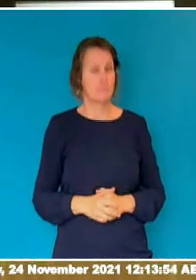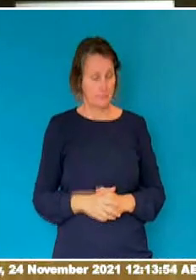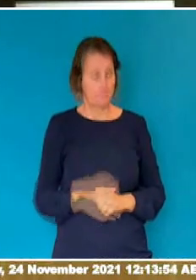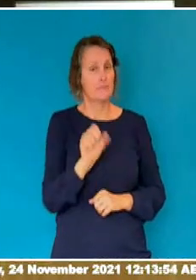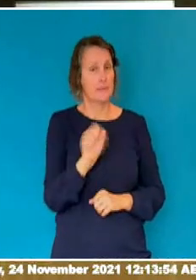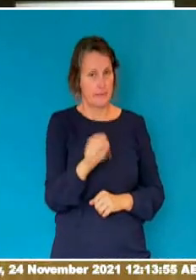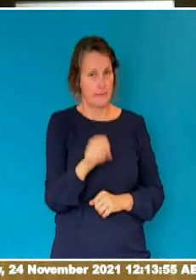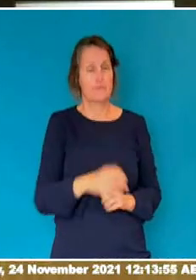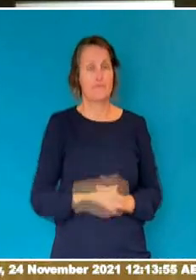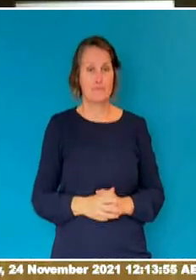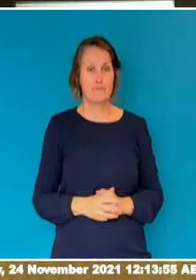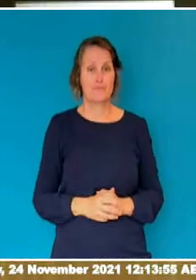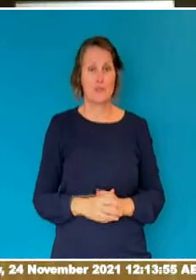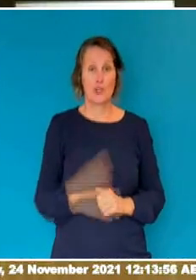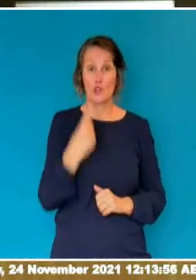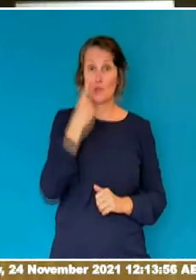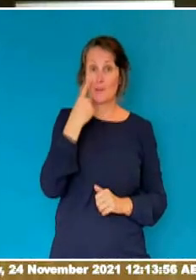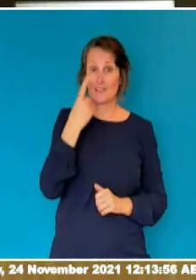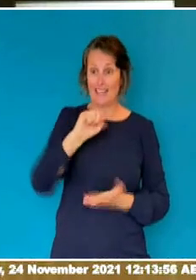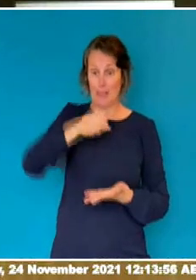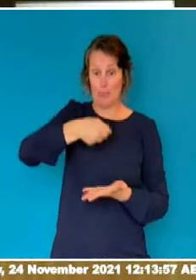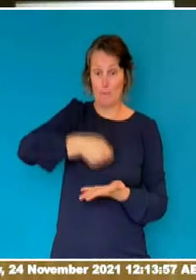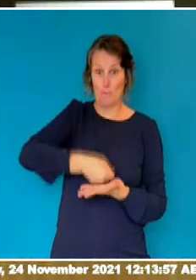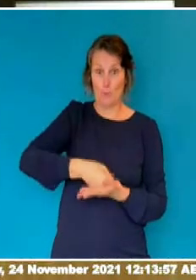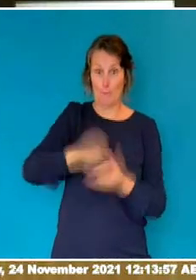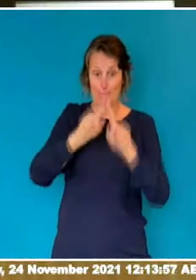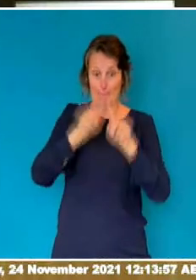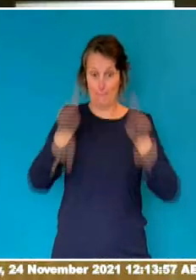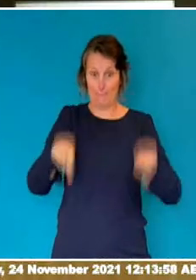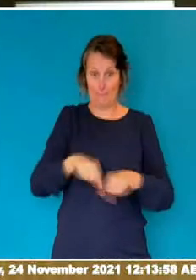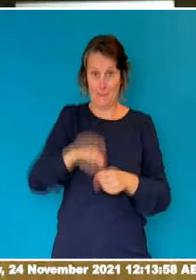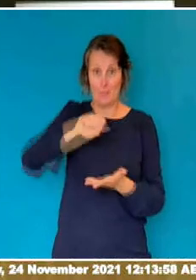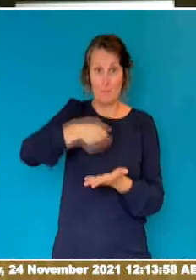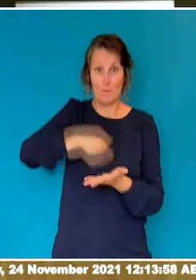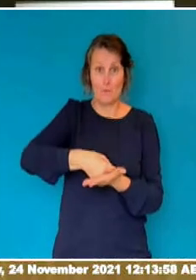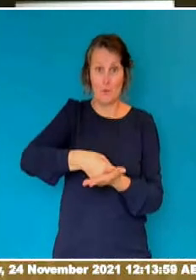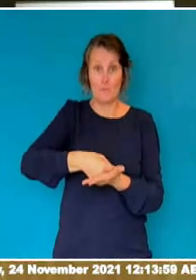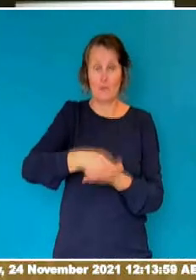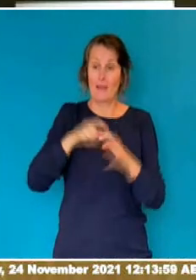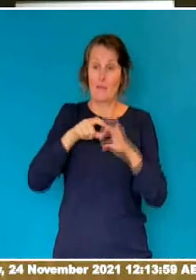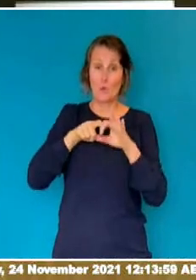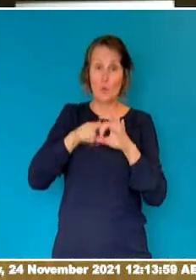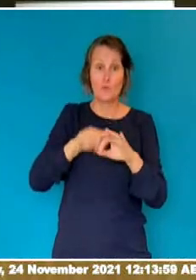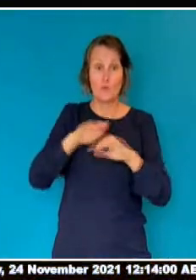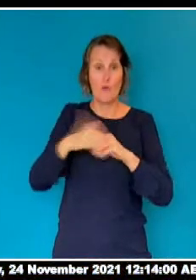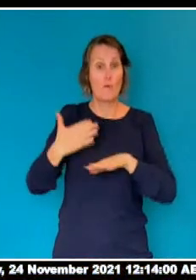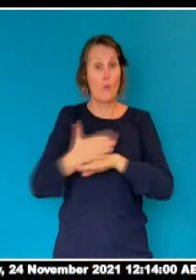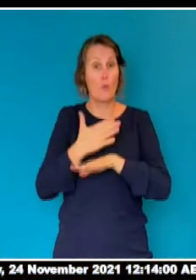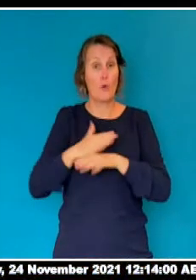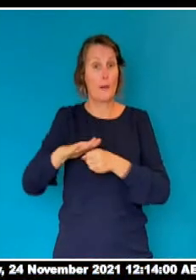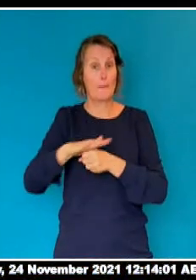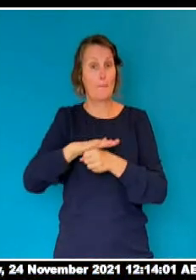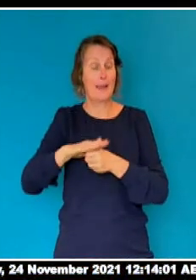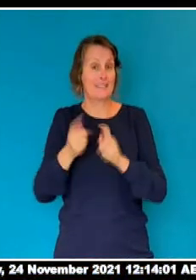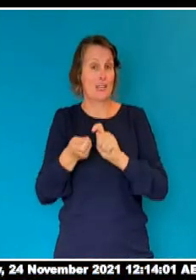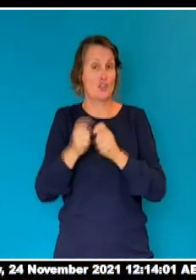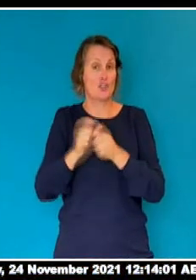You will see, right at the bottom of the page, the question about workplace adjustments is described as mandatory.